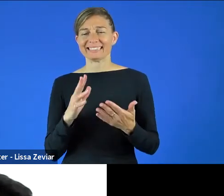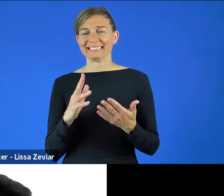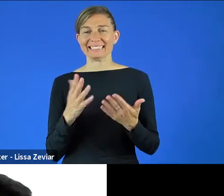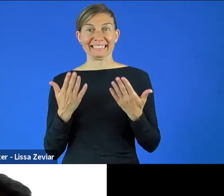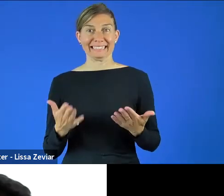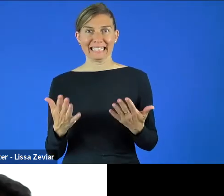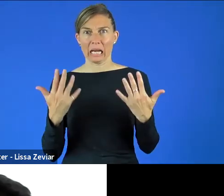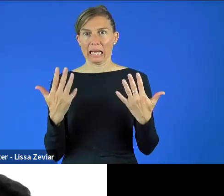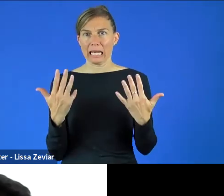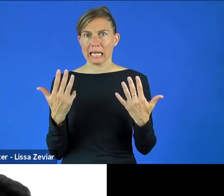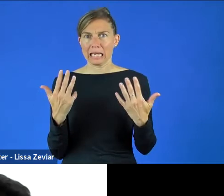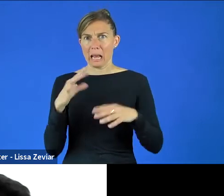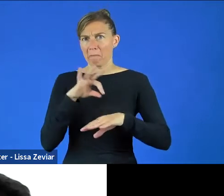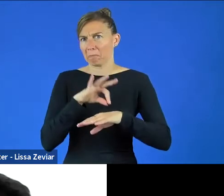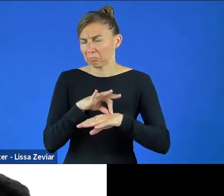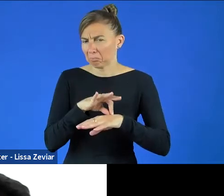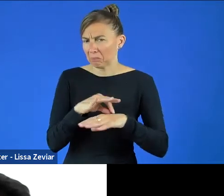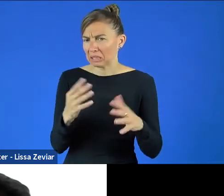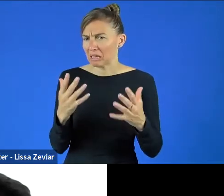we can still take the question we had before.